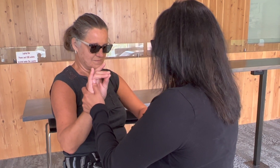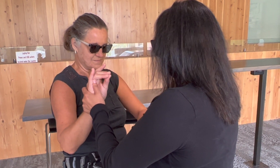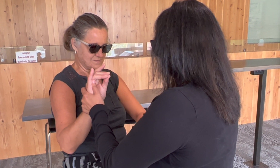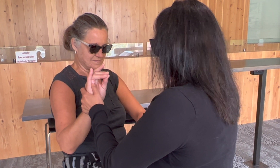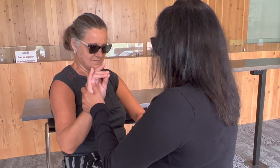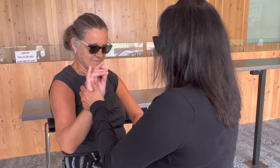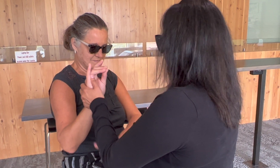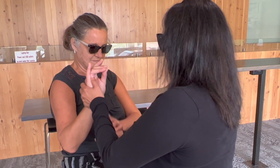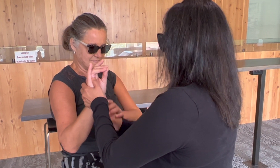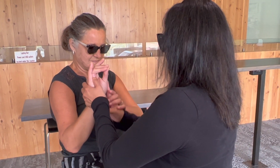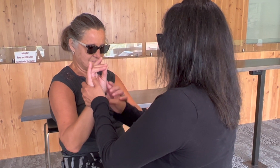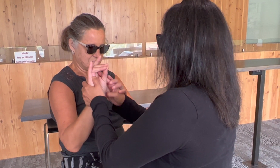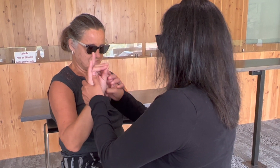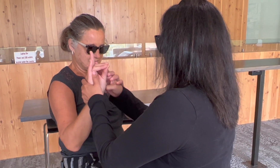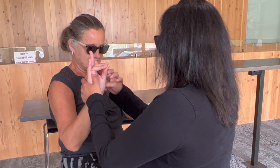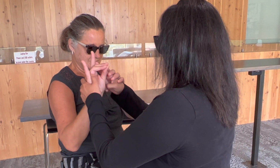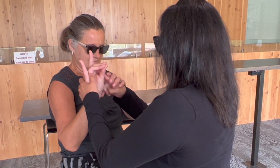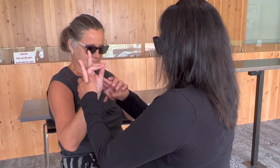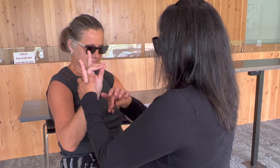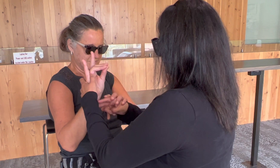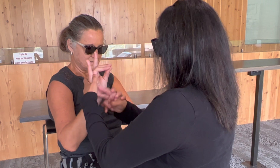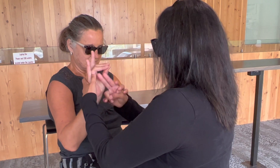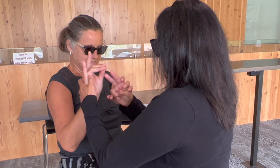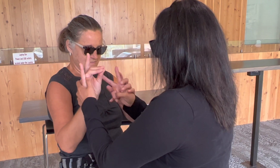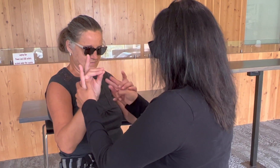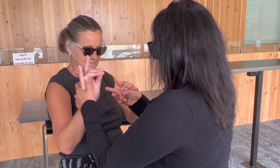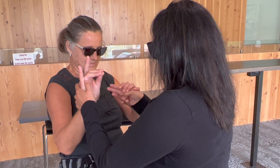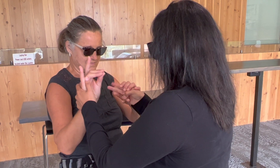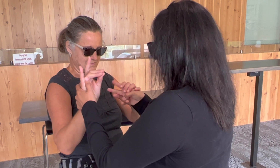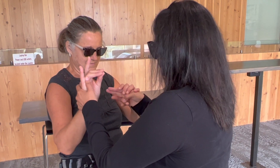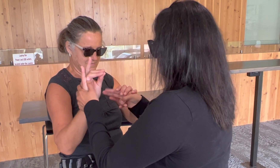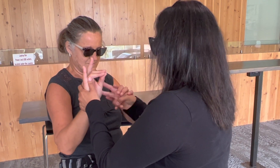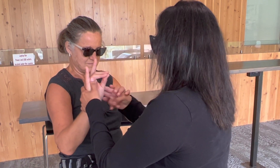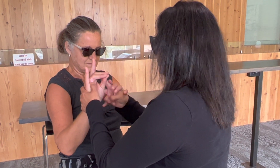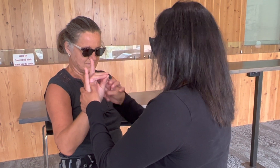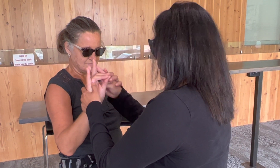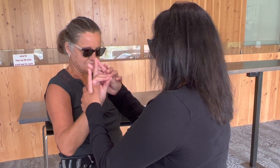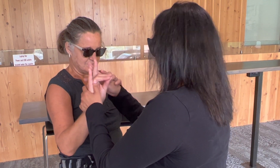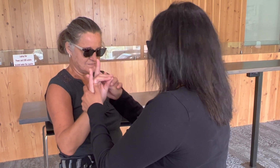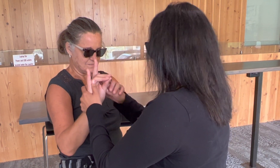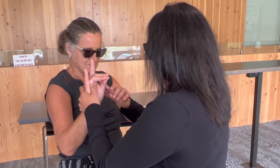Then I show the trimming of the fur by using a motion around its ears and muzzle.